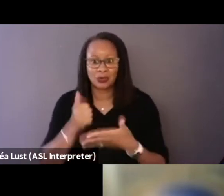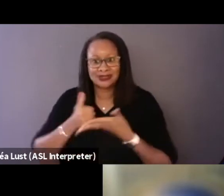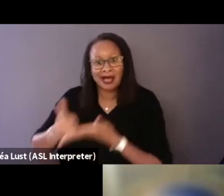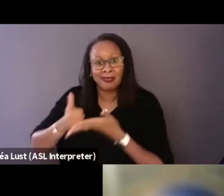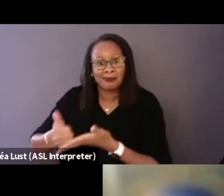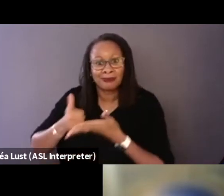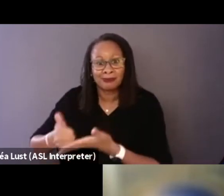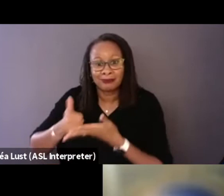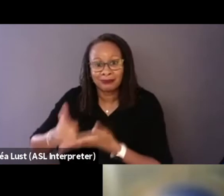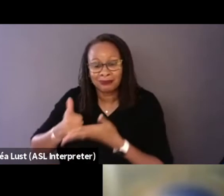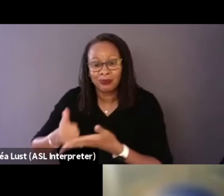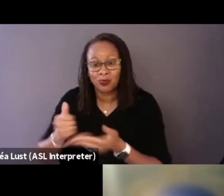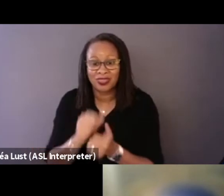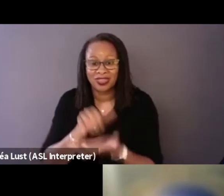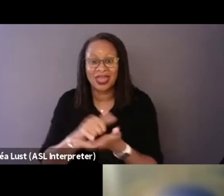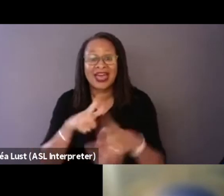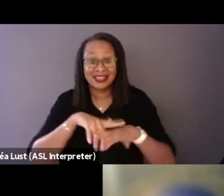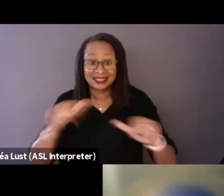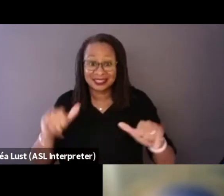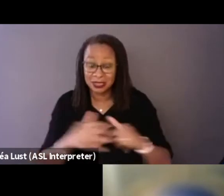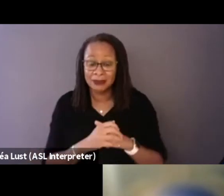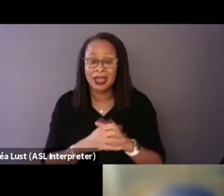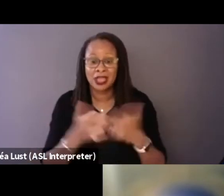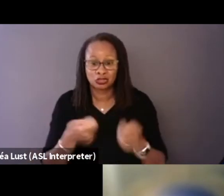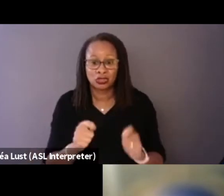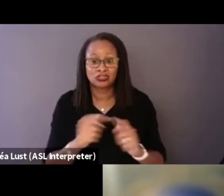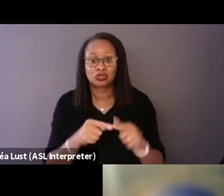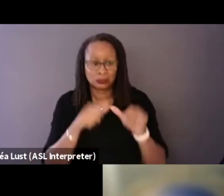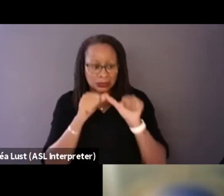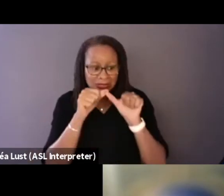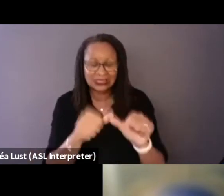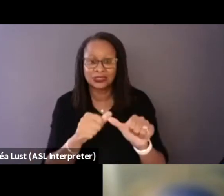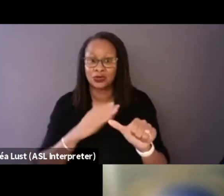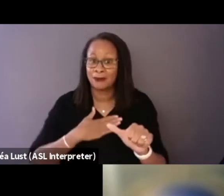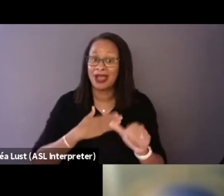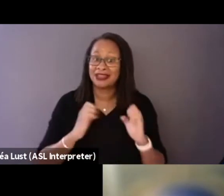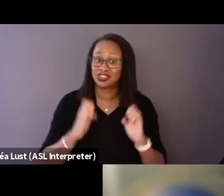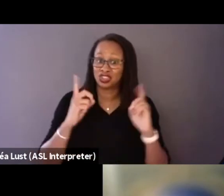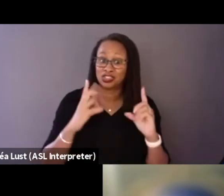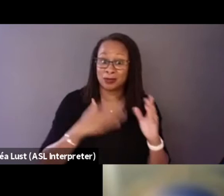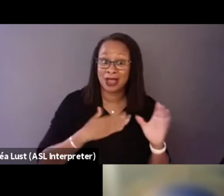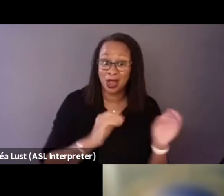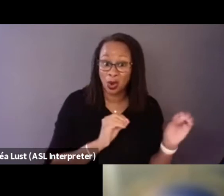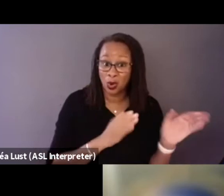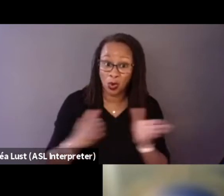I had to help them out while at the same time, trying to continue my organizing with All City Council Student Union,